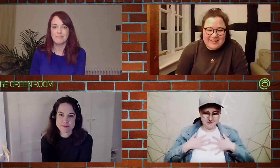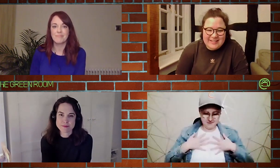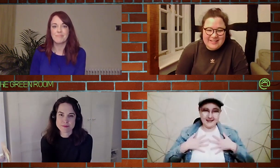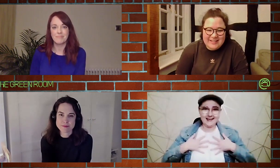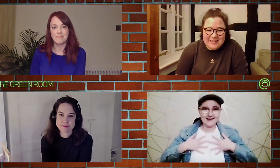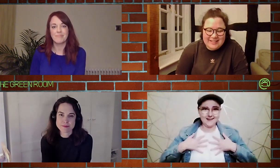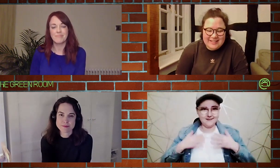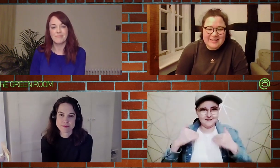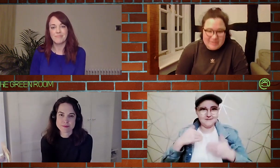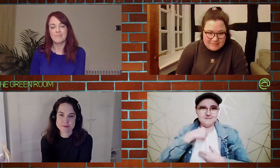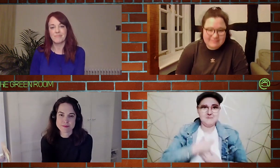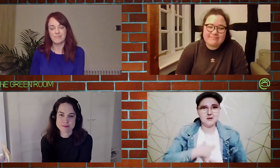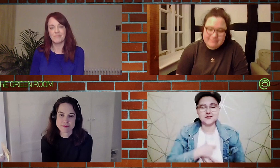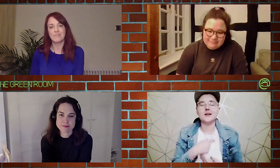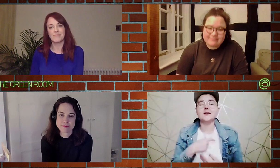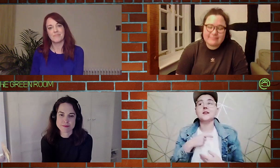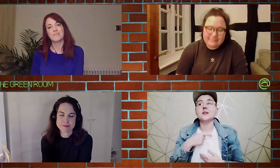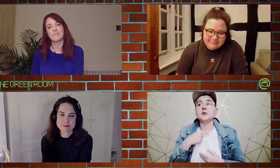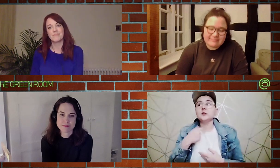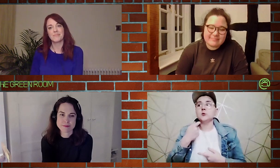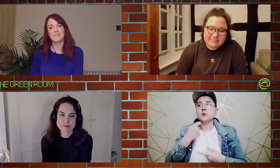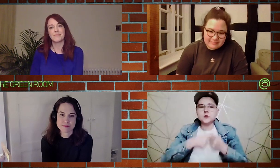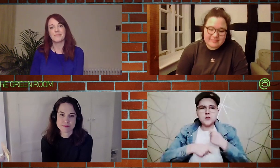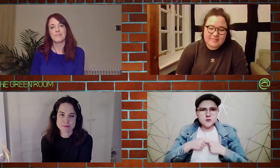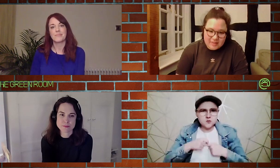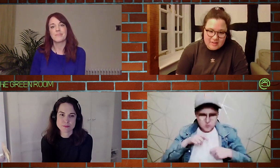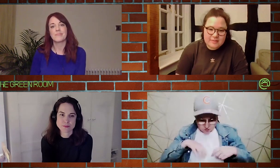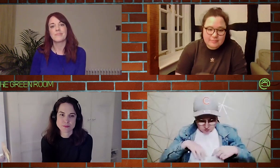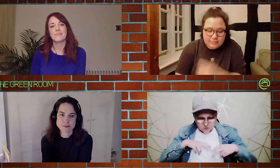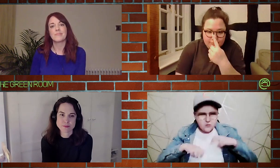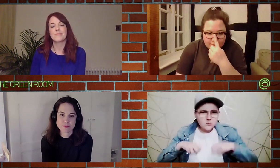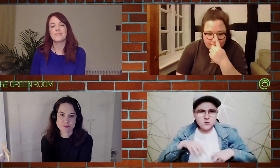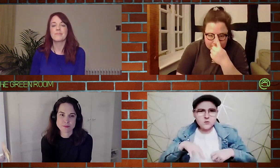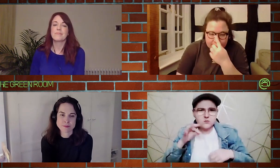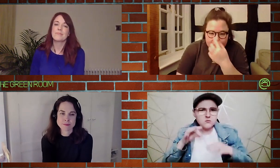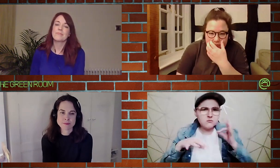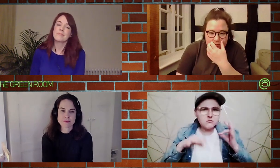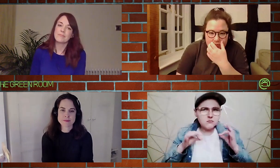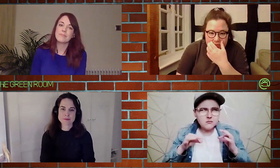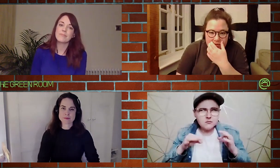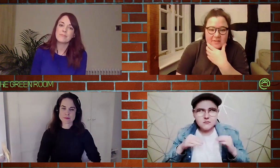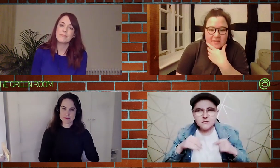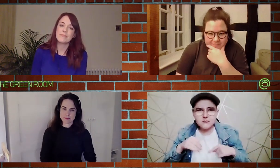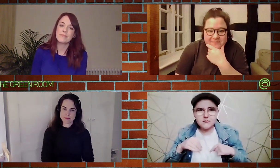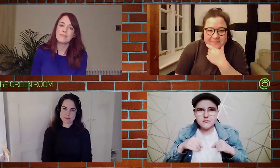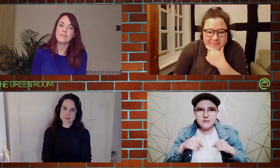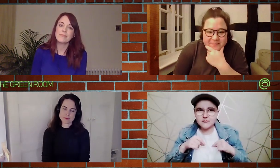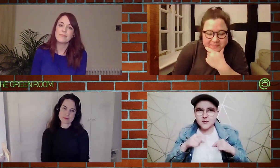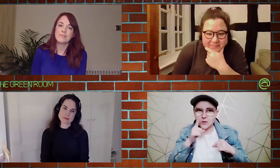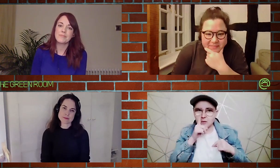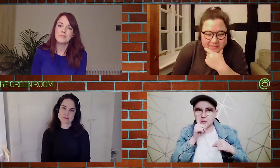and I wasn't very big headed about it. I was just thinking about my own personality and who I am. And I began to